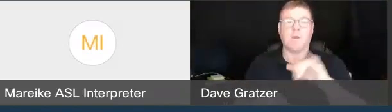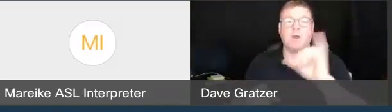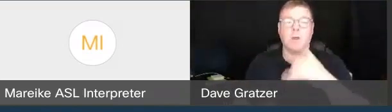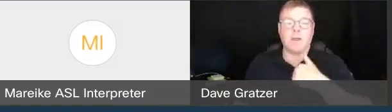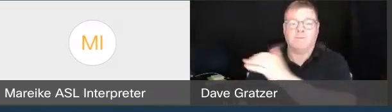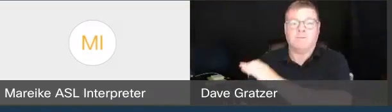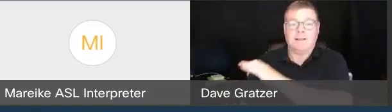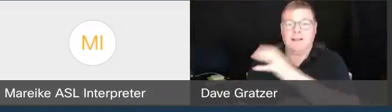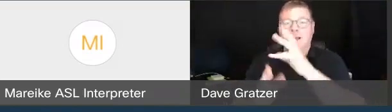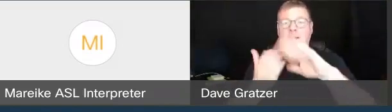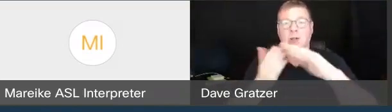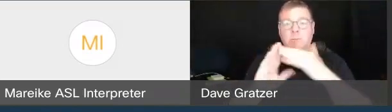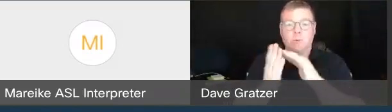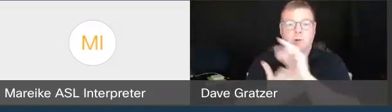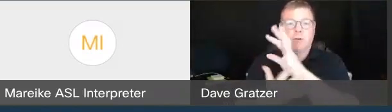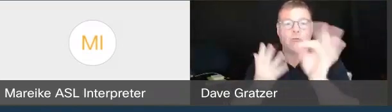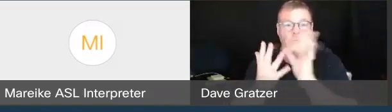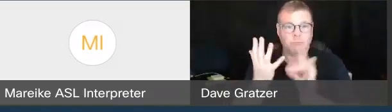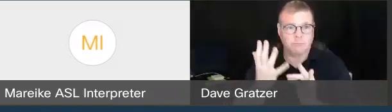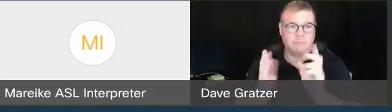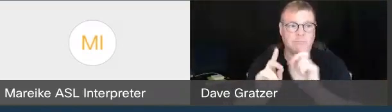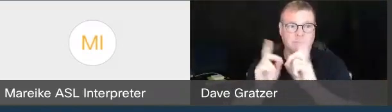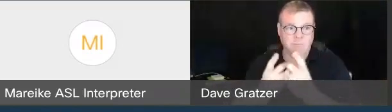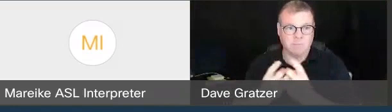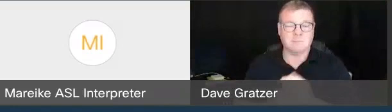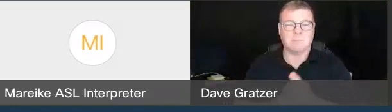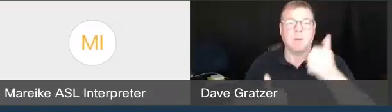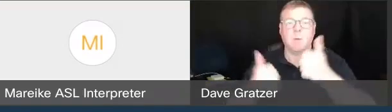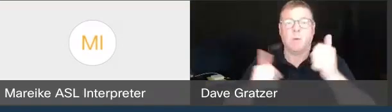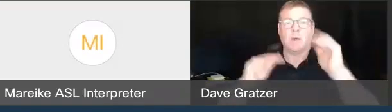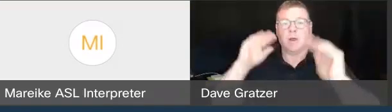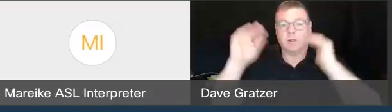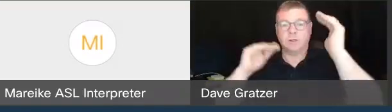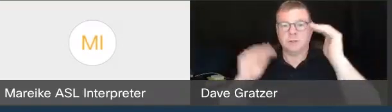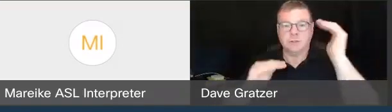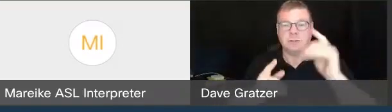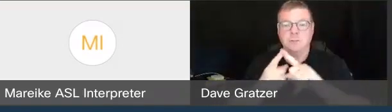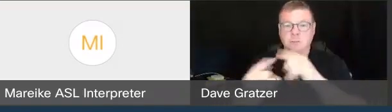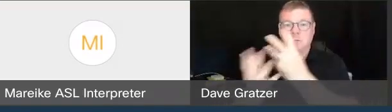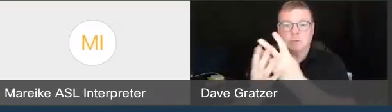and Community Alternatives Department, which is our alternative to incarceration programs